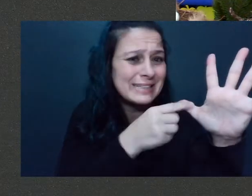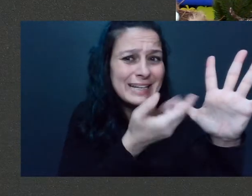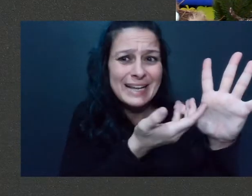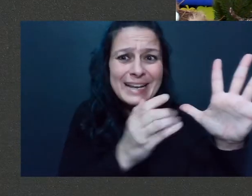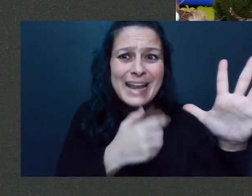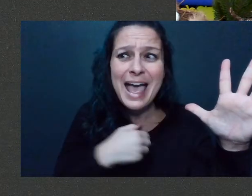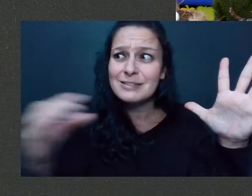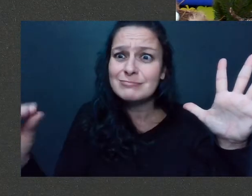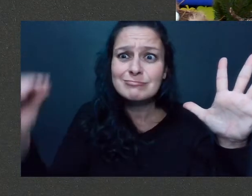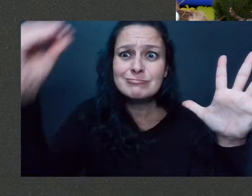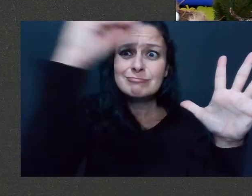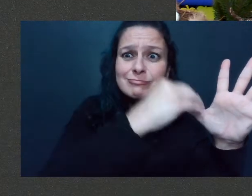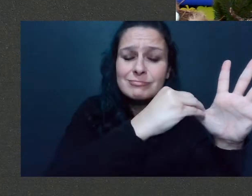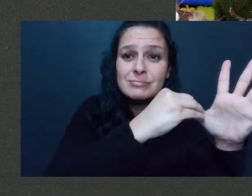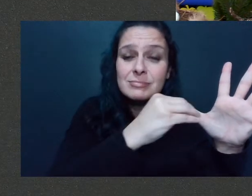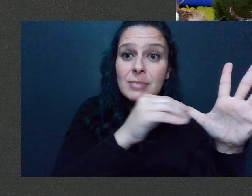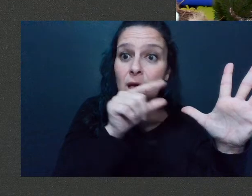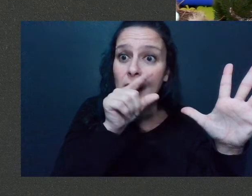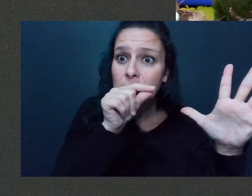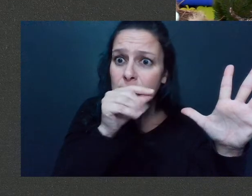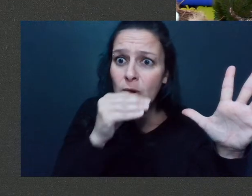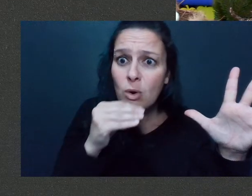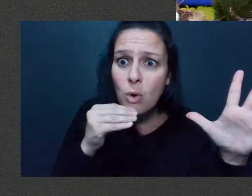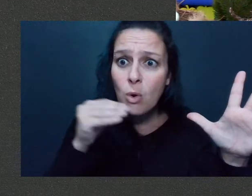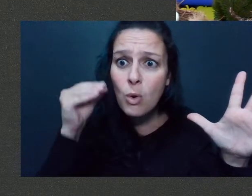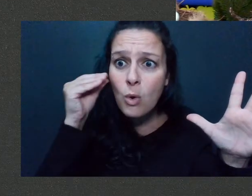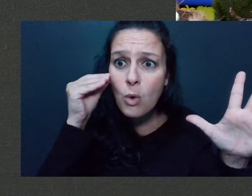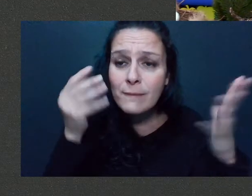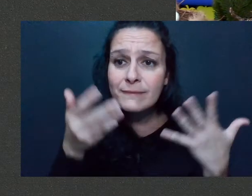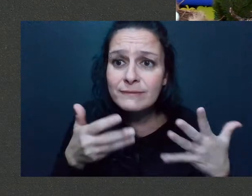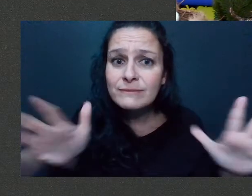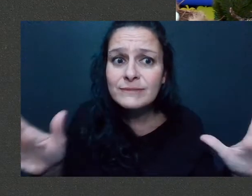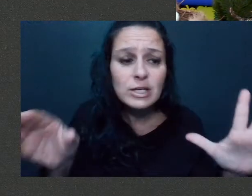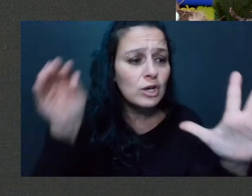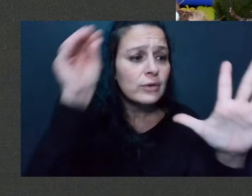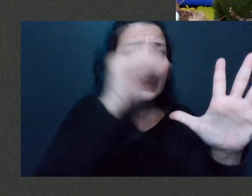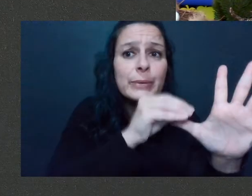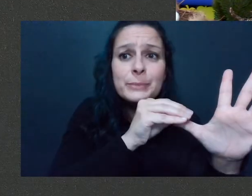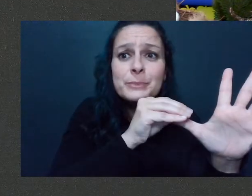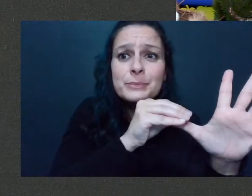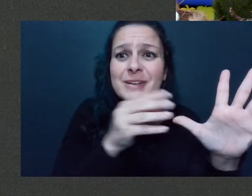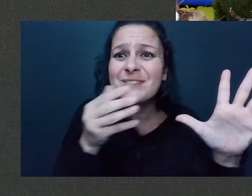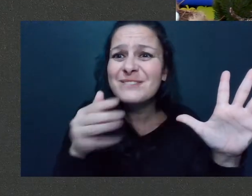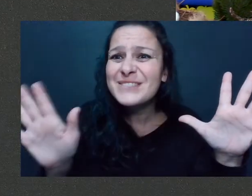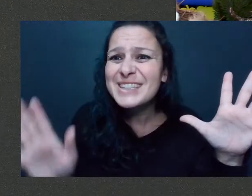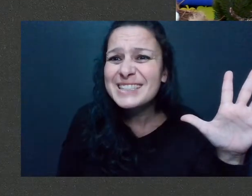The baby bird was home. Look, he put them right in his nest.